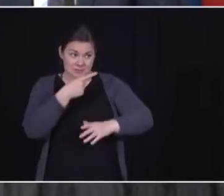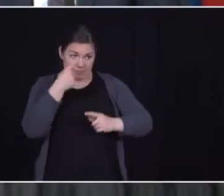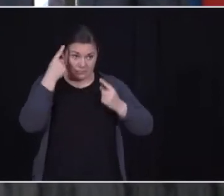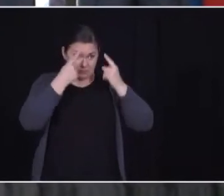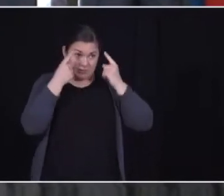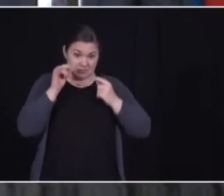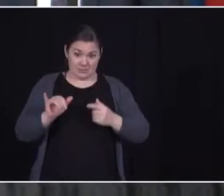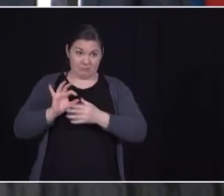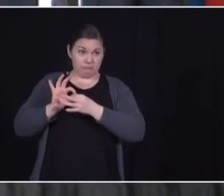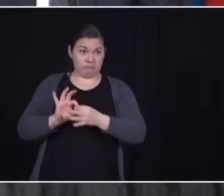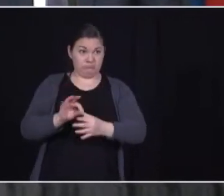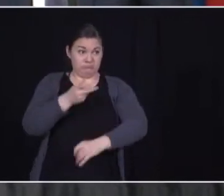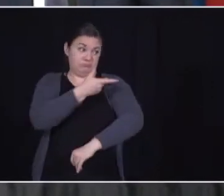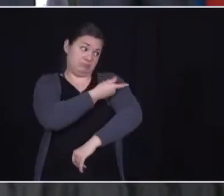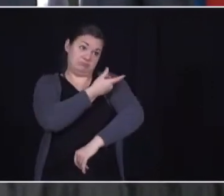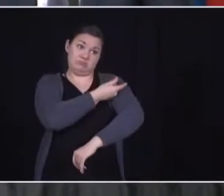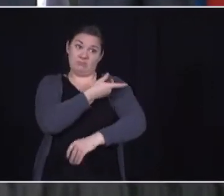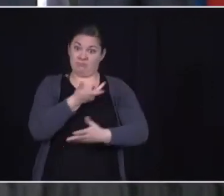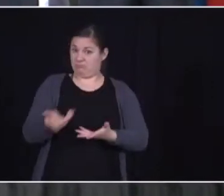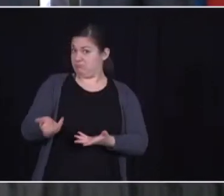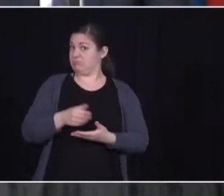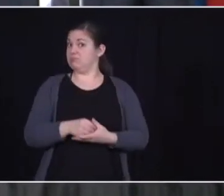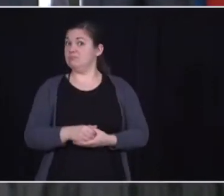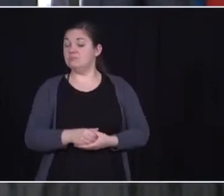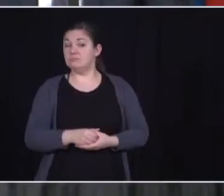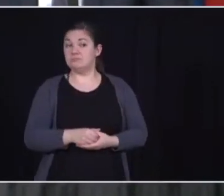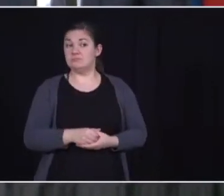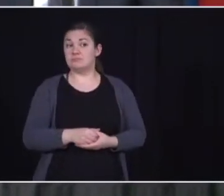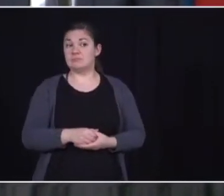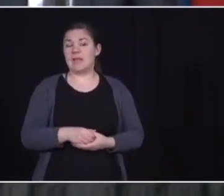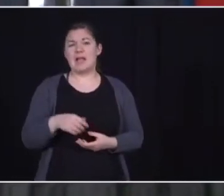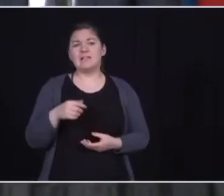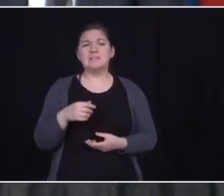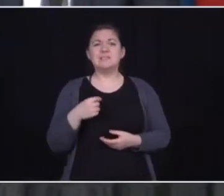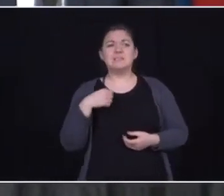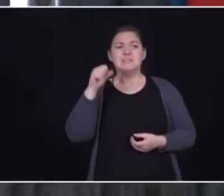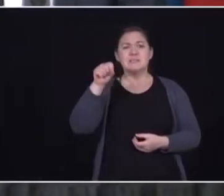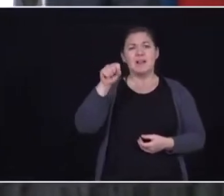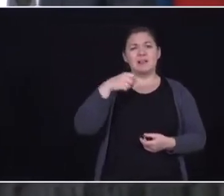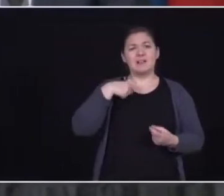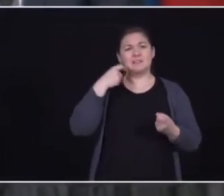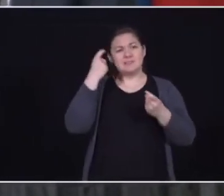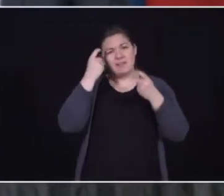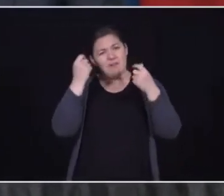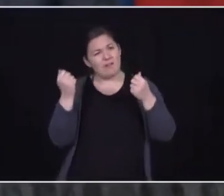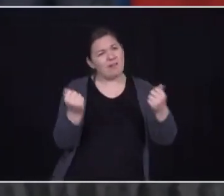While the region has 35 paramedics self isolating which obviously is a big strain on the service.